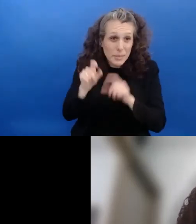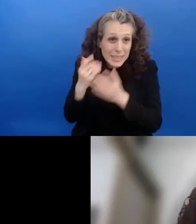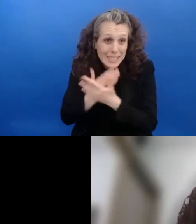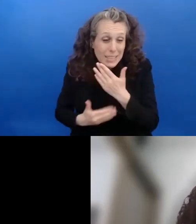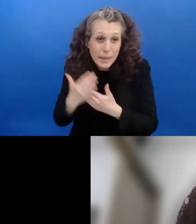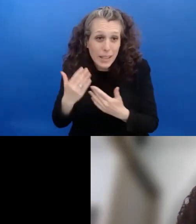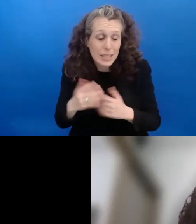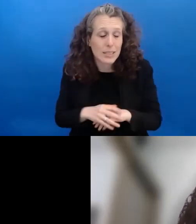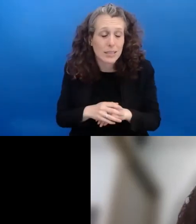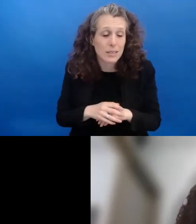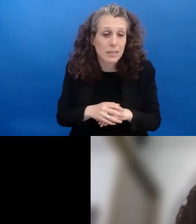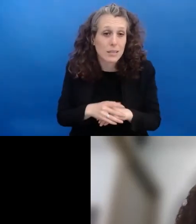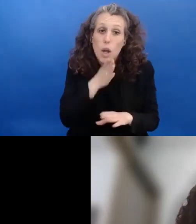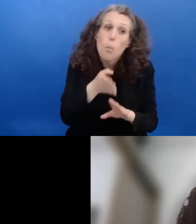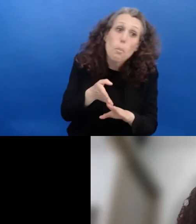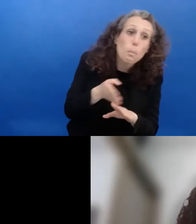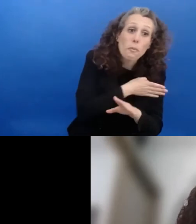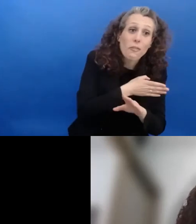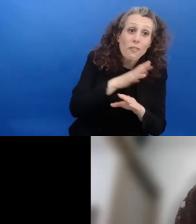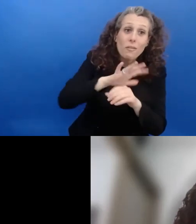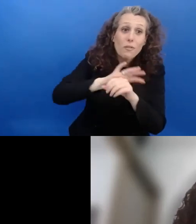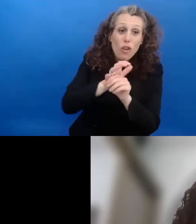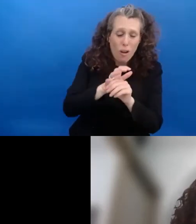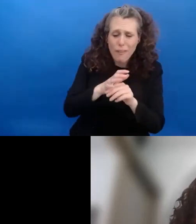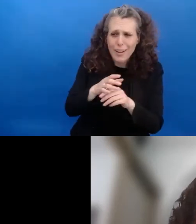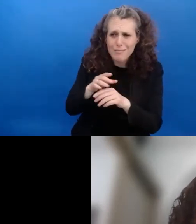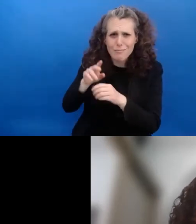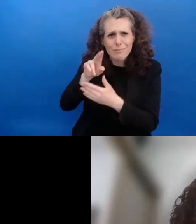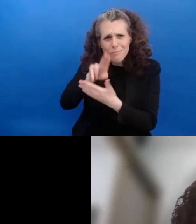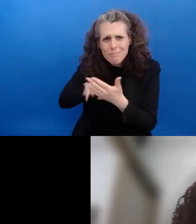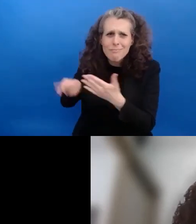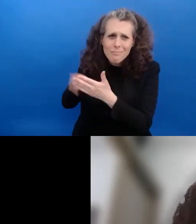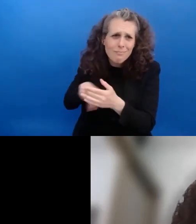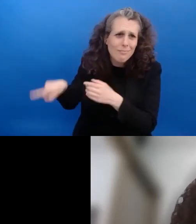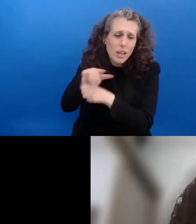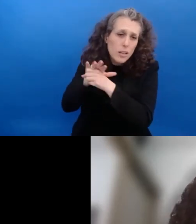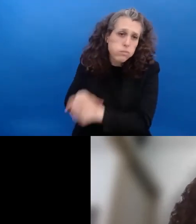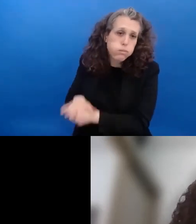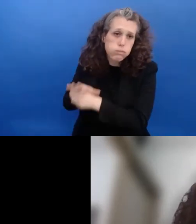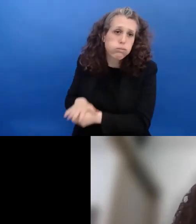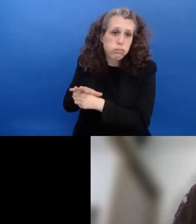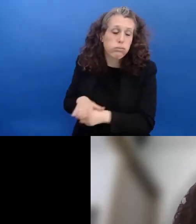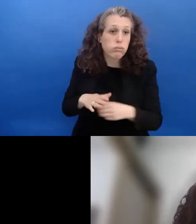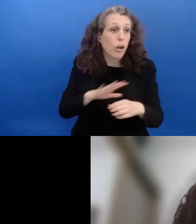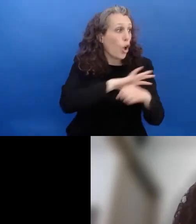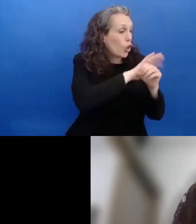were were discriminated against so it's really important to keep pushing uh the governments